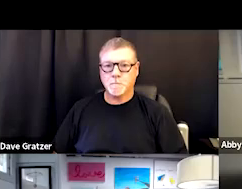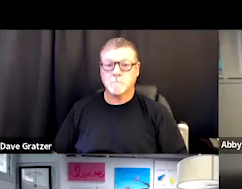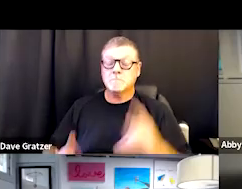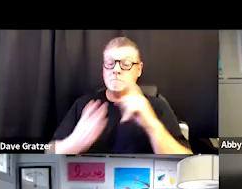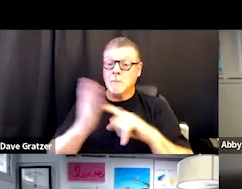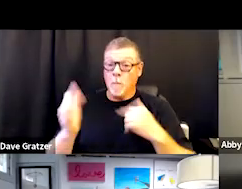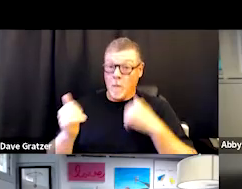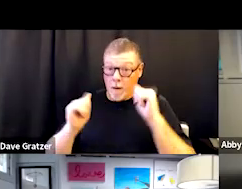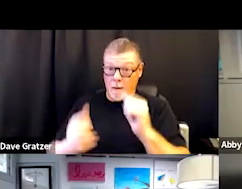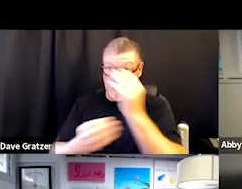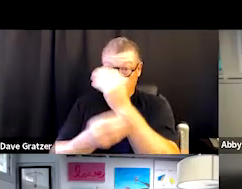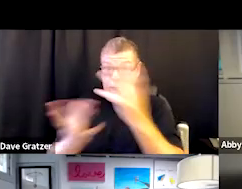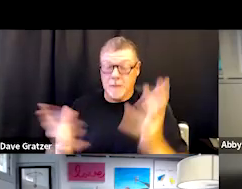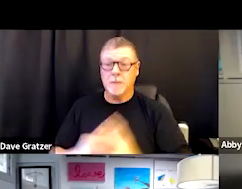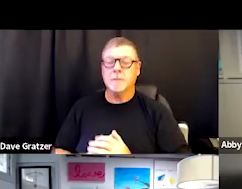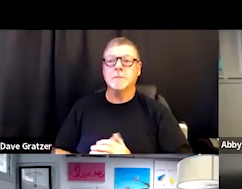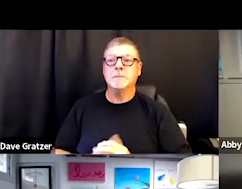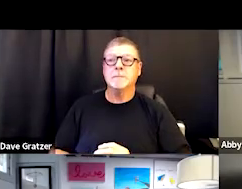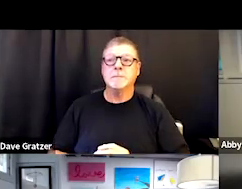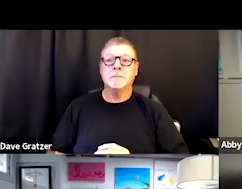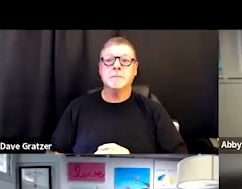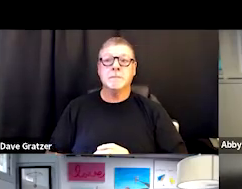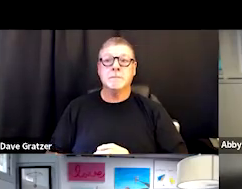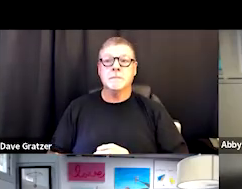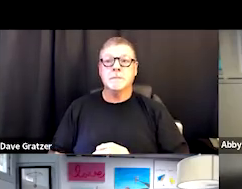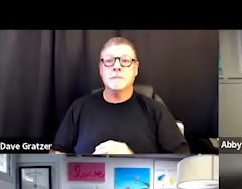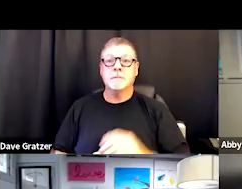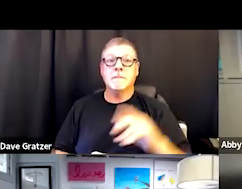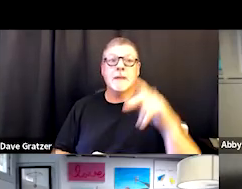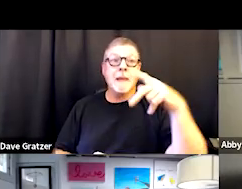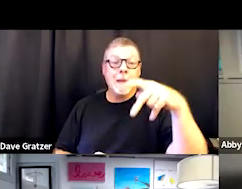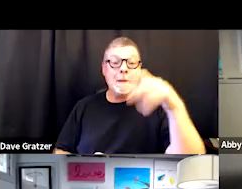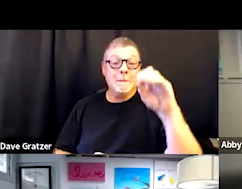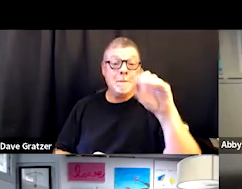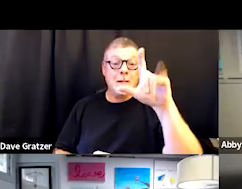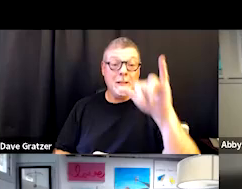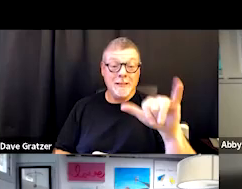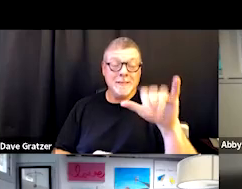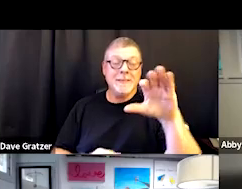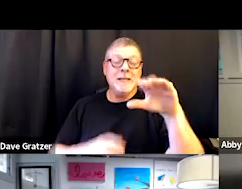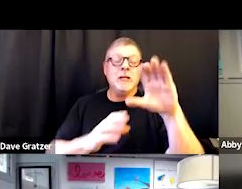is that the Policy Research Associates SOAR playlist will remain.